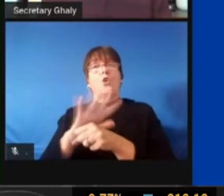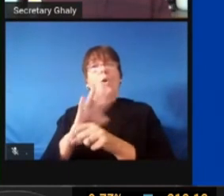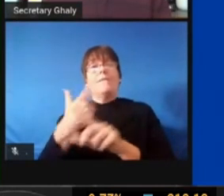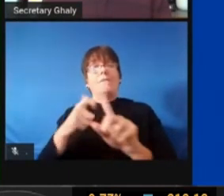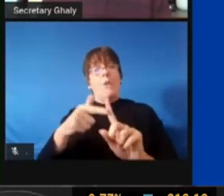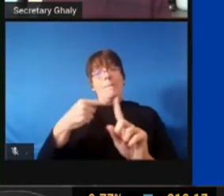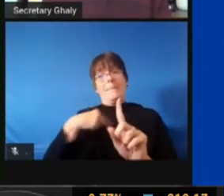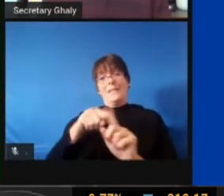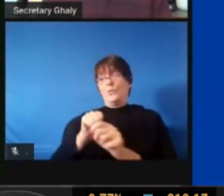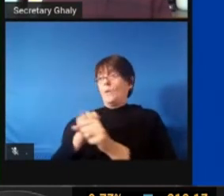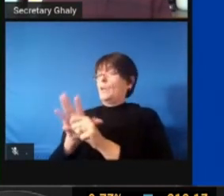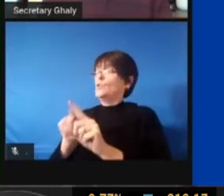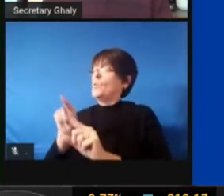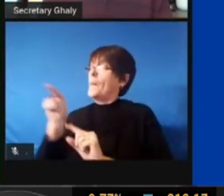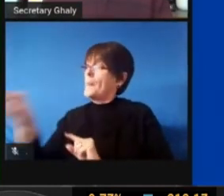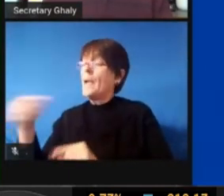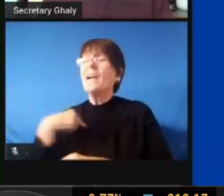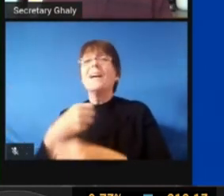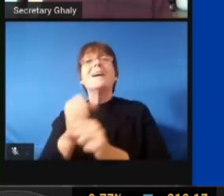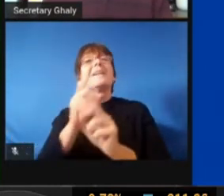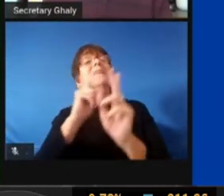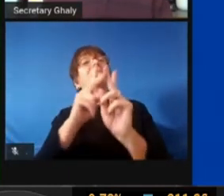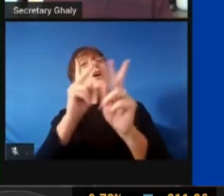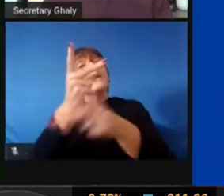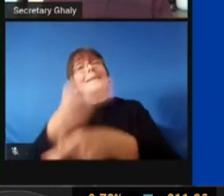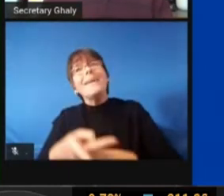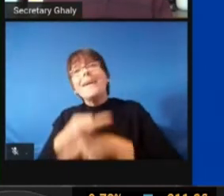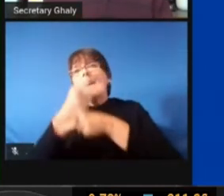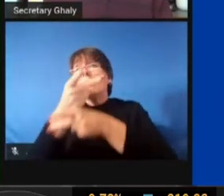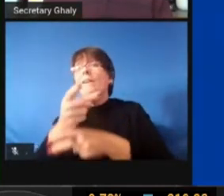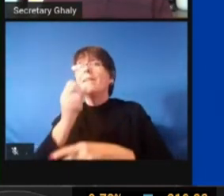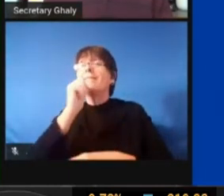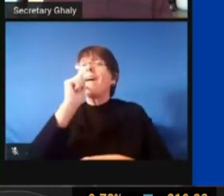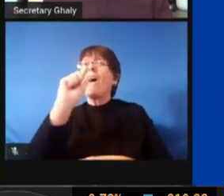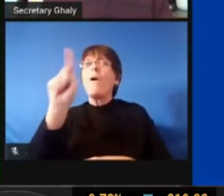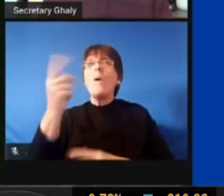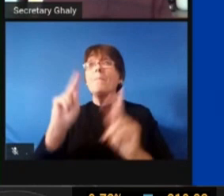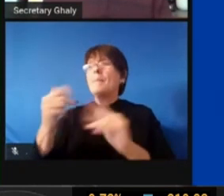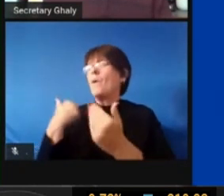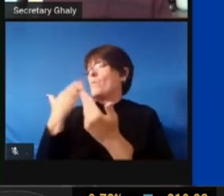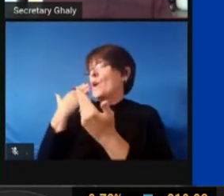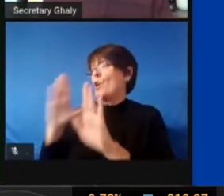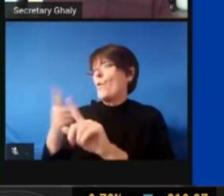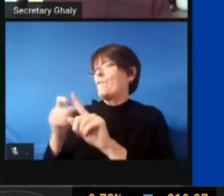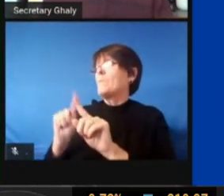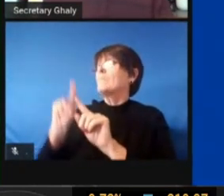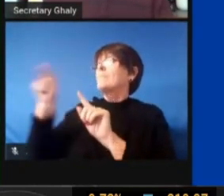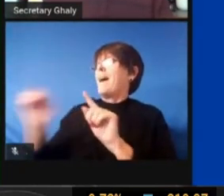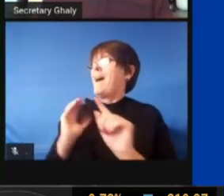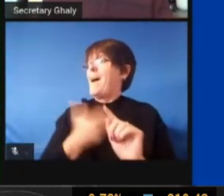THEY HAVE A LOWER RISK OF PASSING COVID ON TO YOU ARE HAVING COVID COME FROM YOU. WE